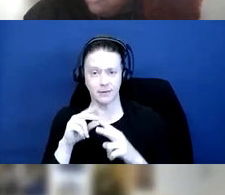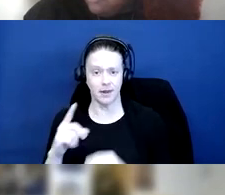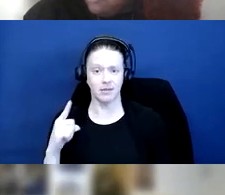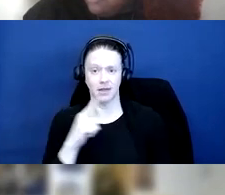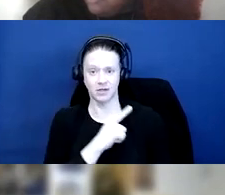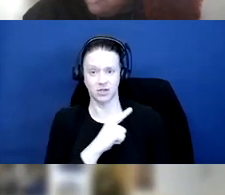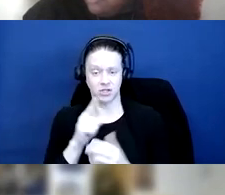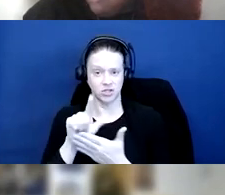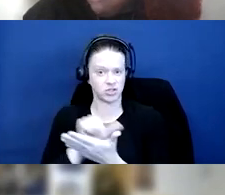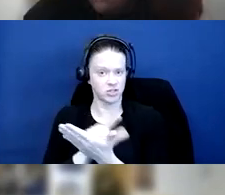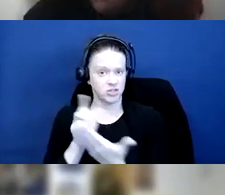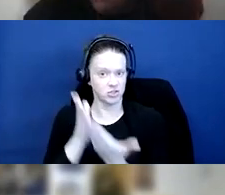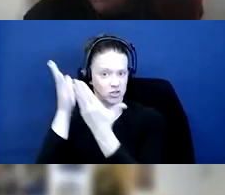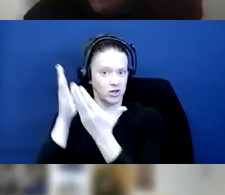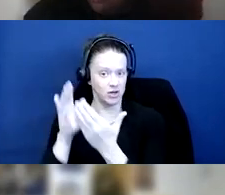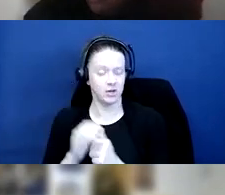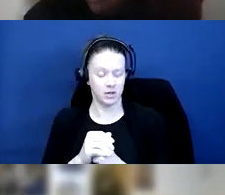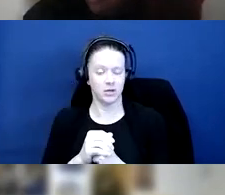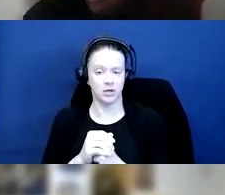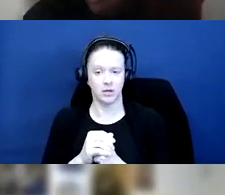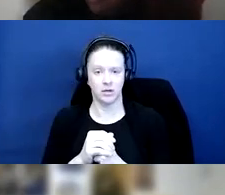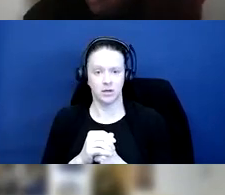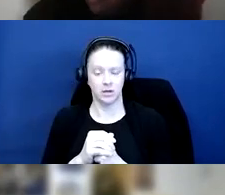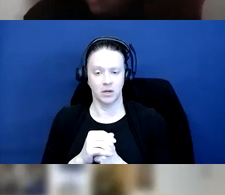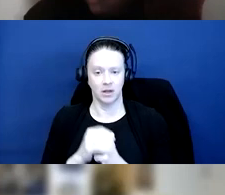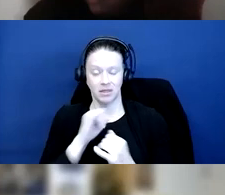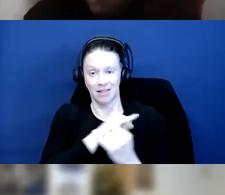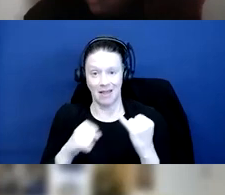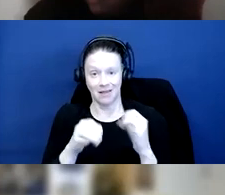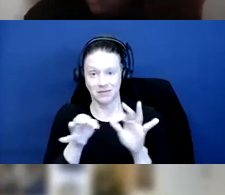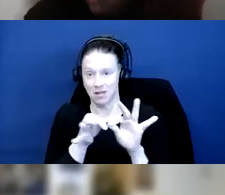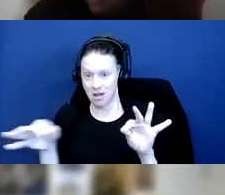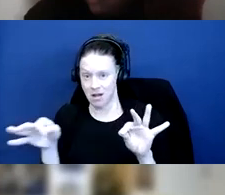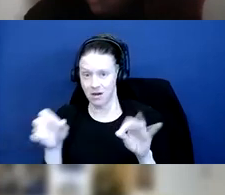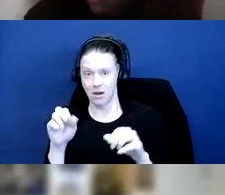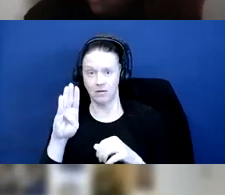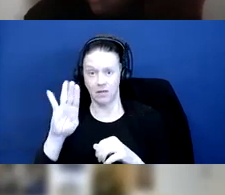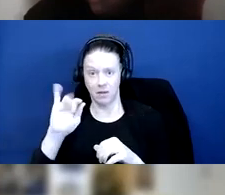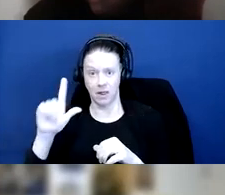that is being proposed, the very last line of the bill will say,